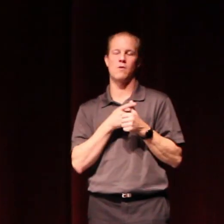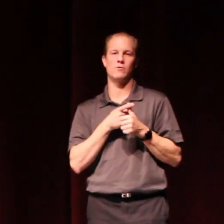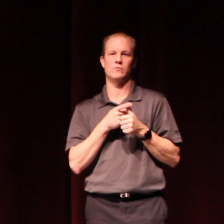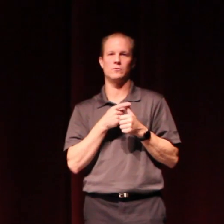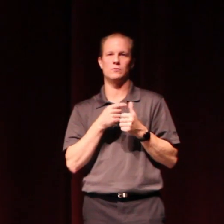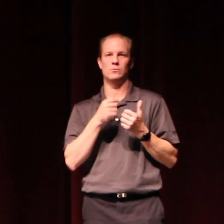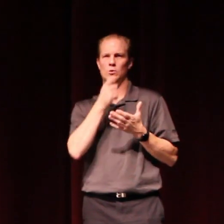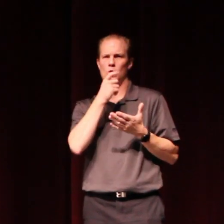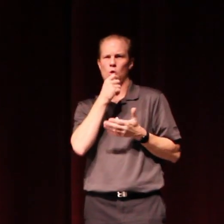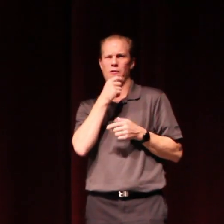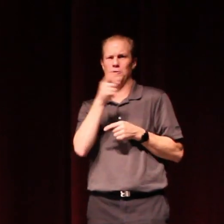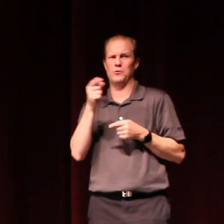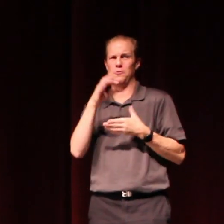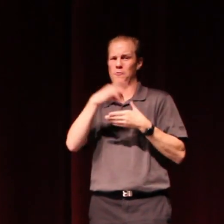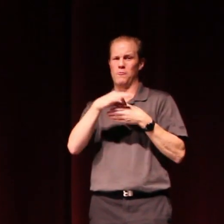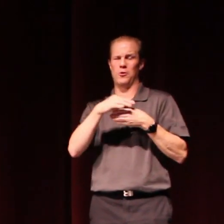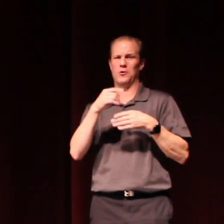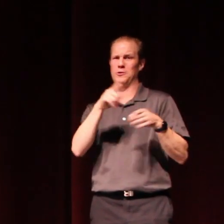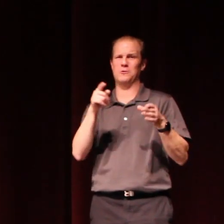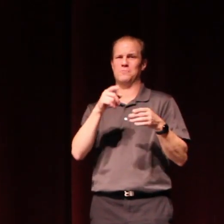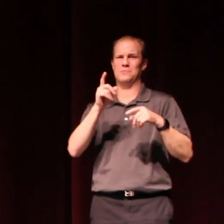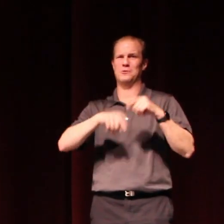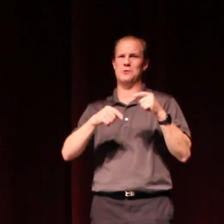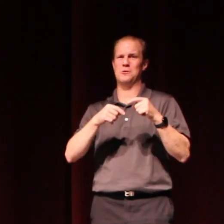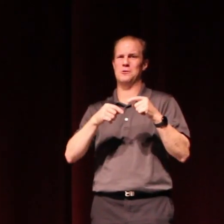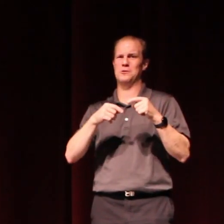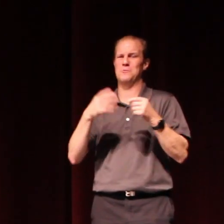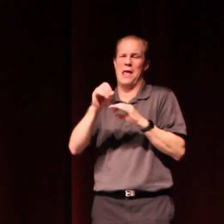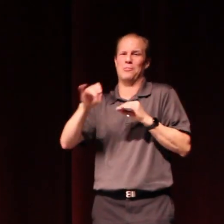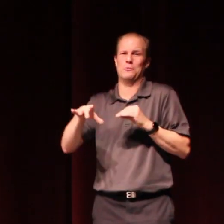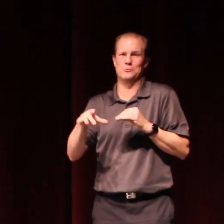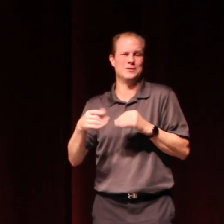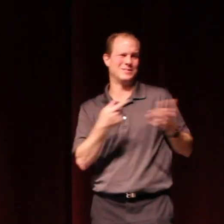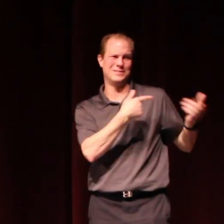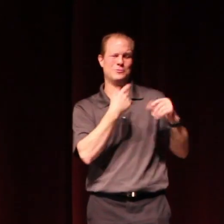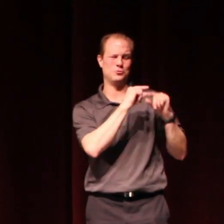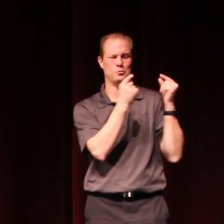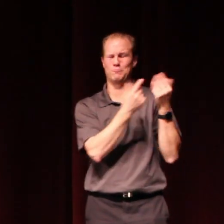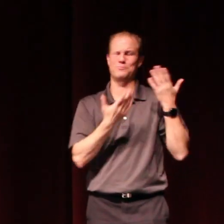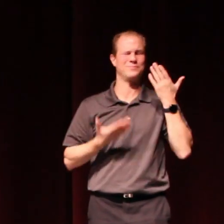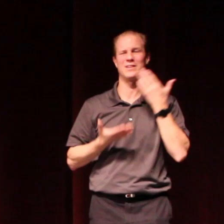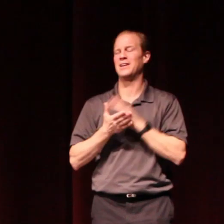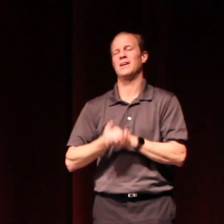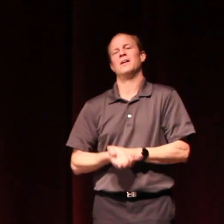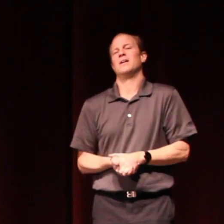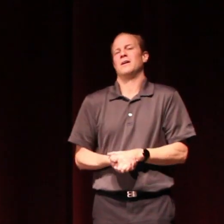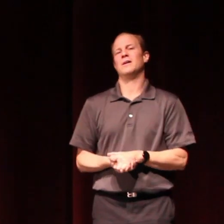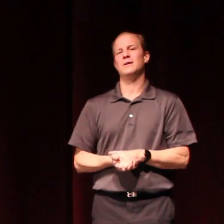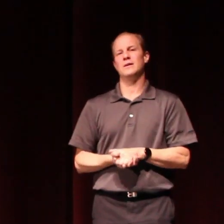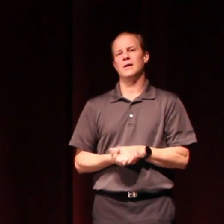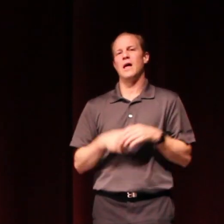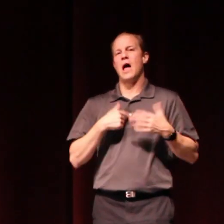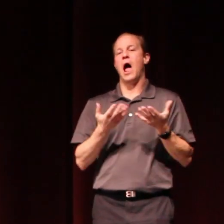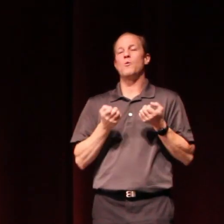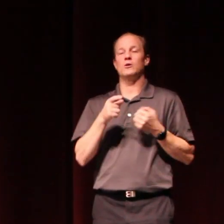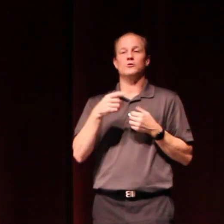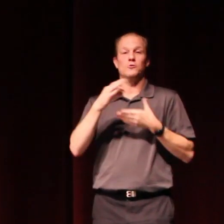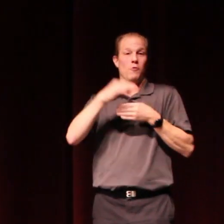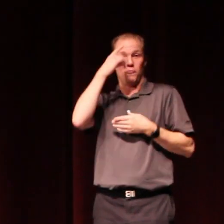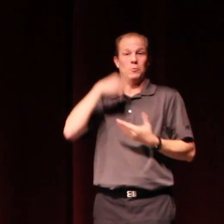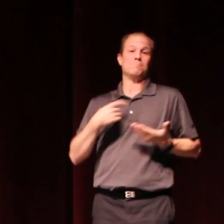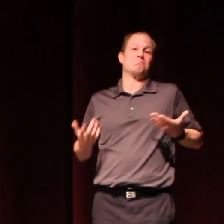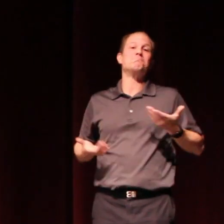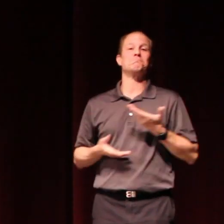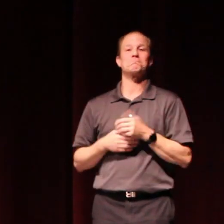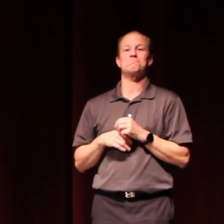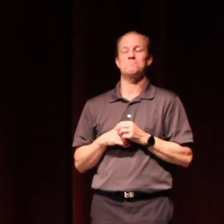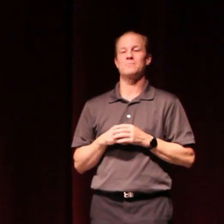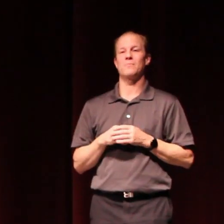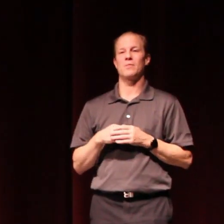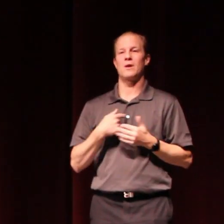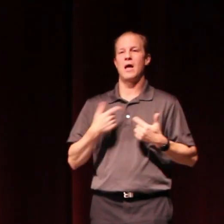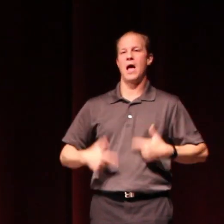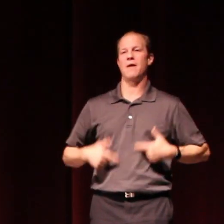to lose, in the group that's up here. But the I want you to vote for me. I've lived an amazing